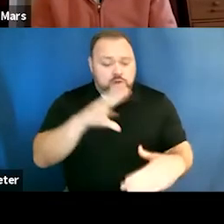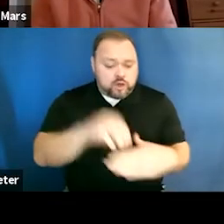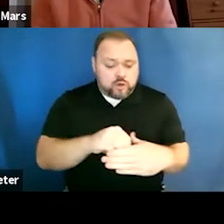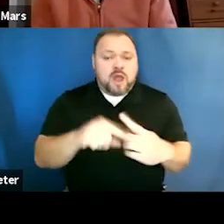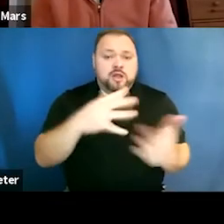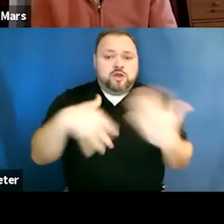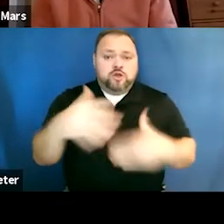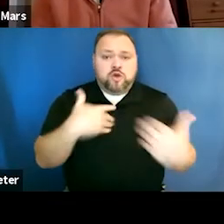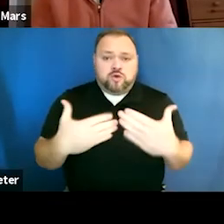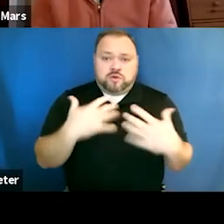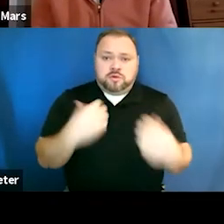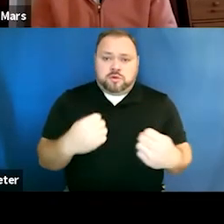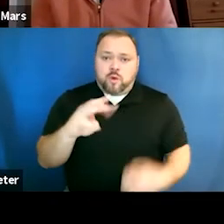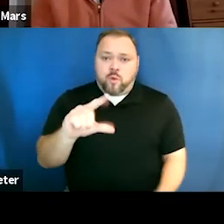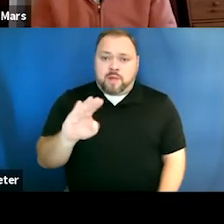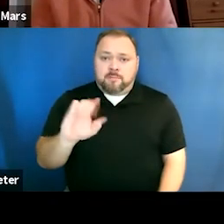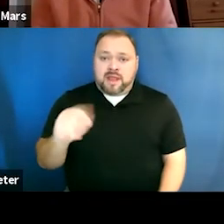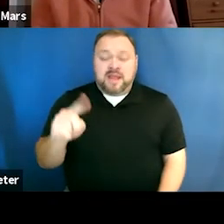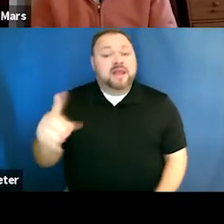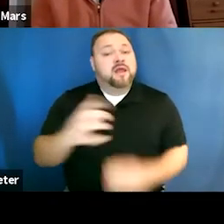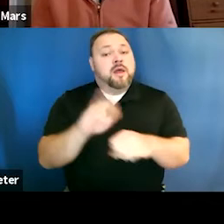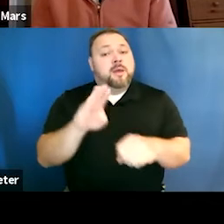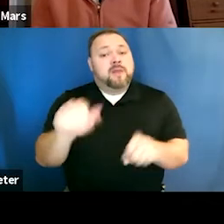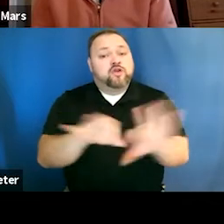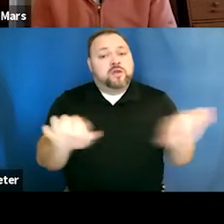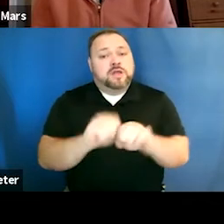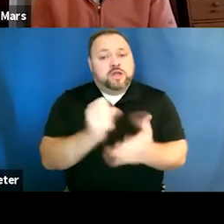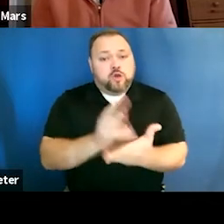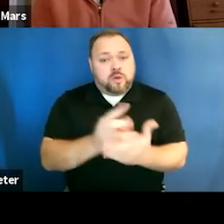led him to earn a bachelor's degree in social work from Weber State University,